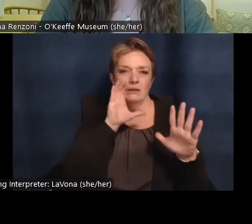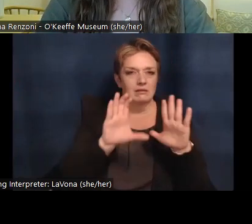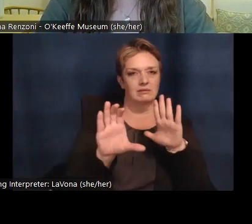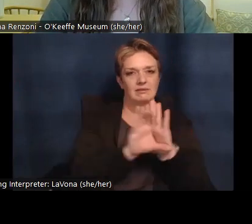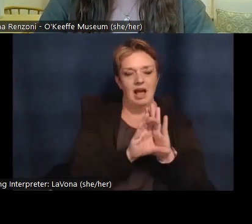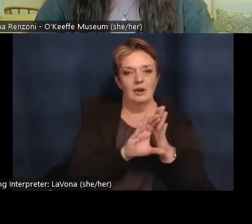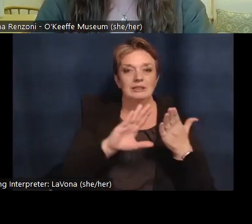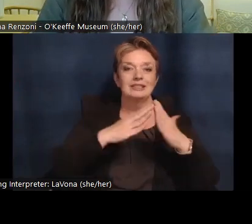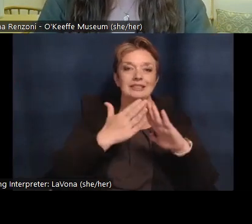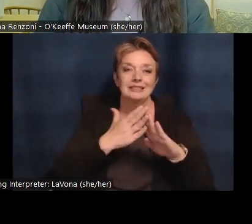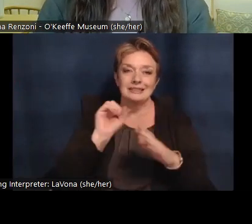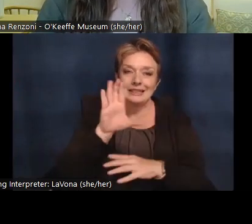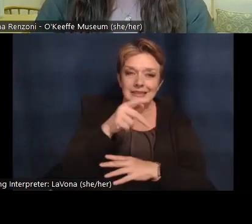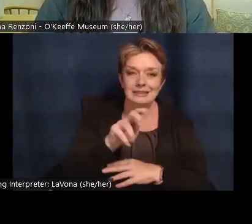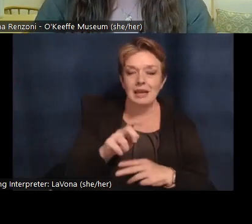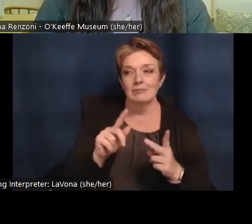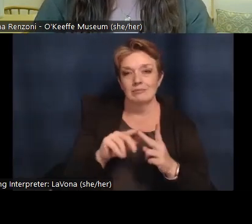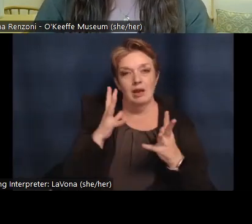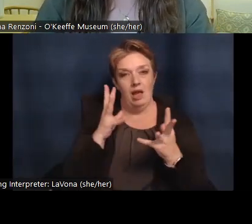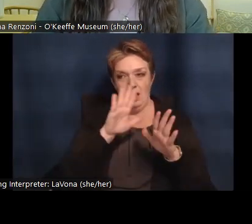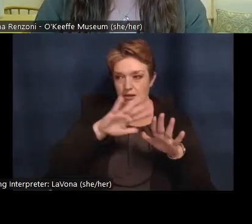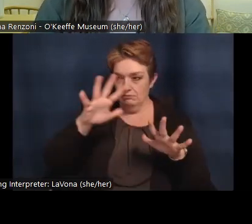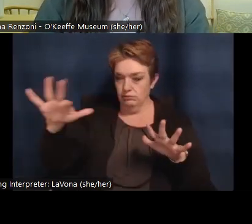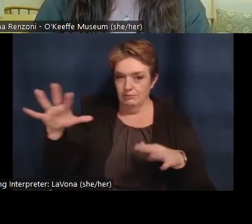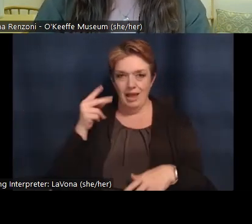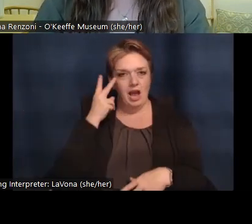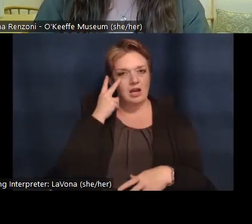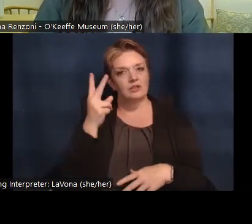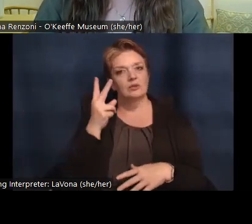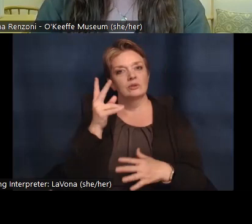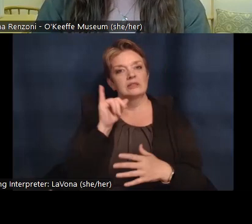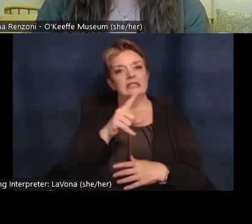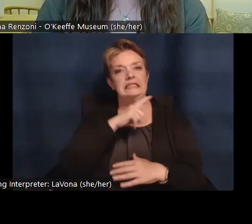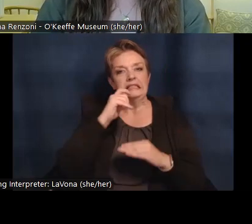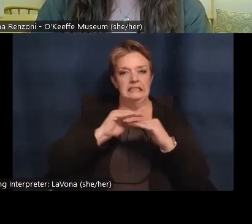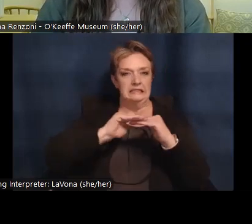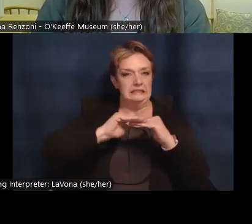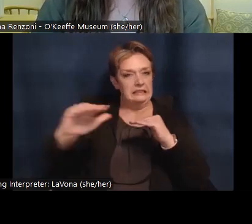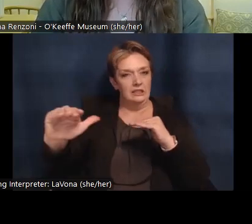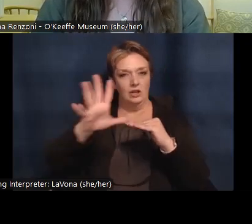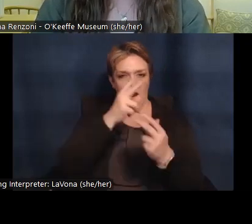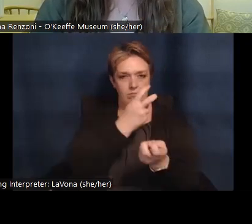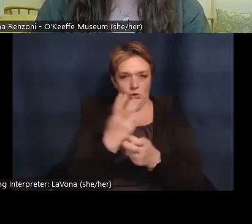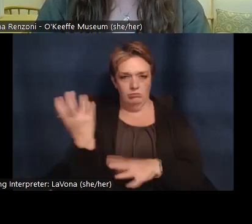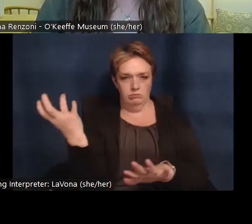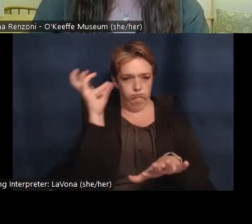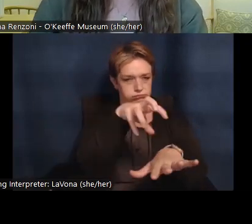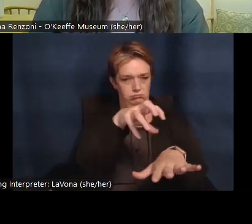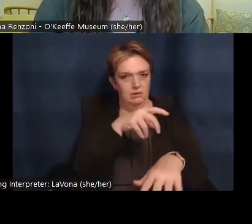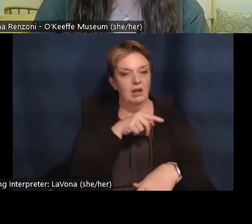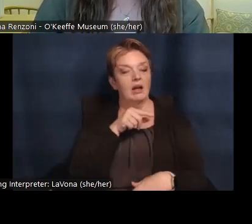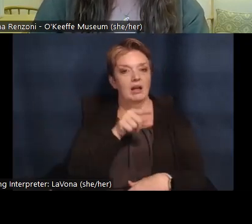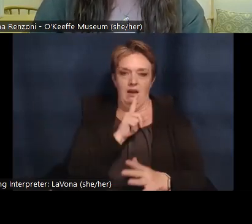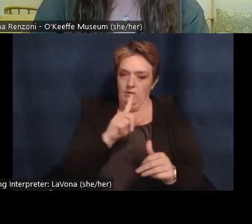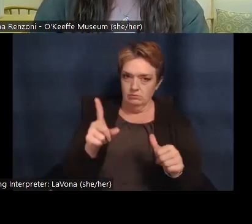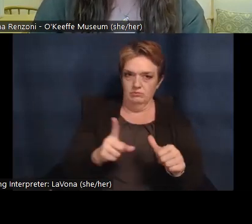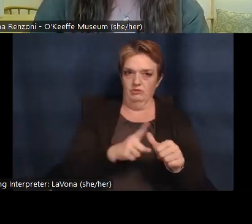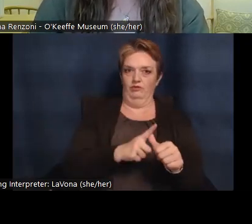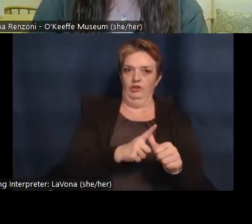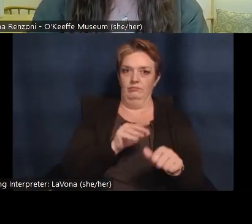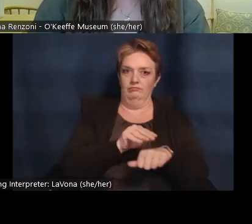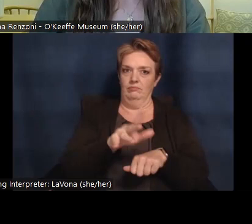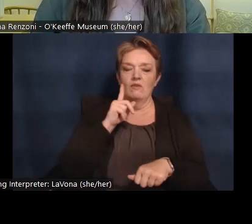glowing landscapes, and images of bones against the stark desert sky are iconic and original contributions to American modernism.